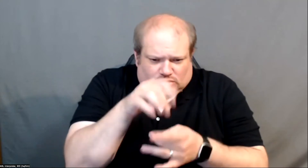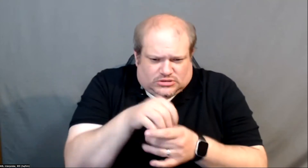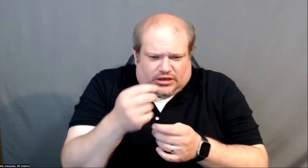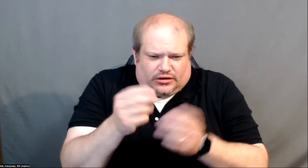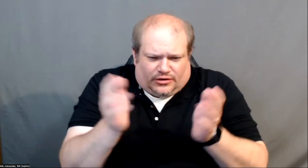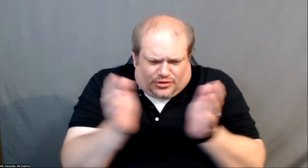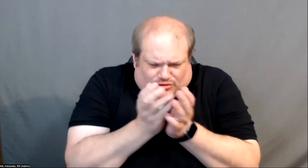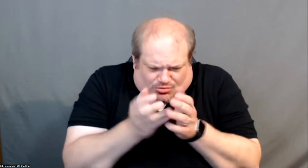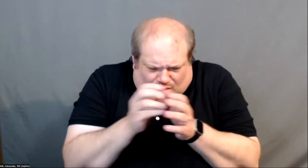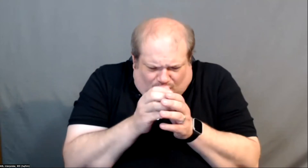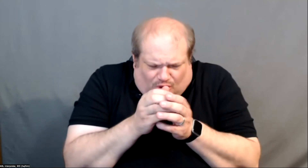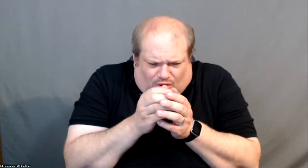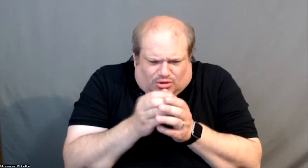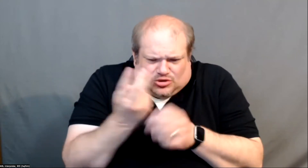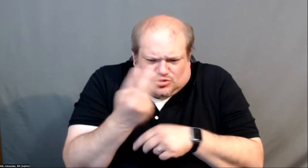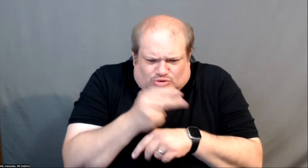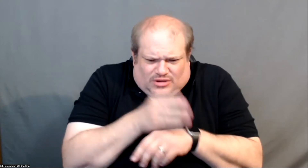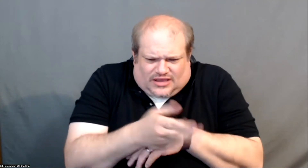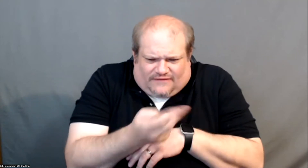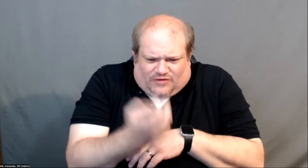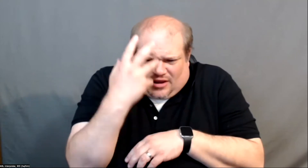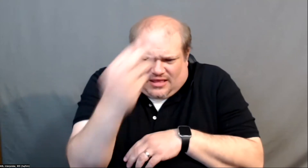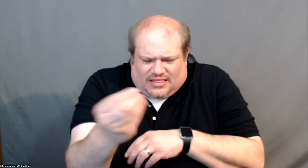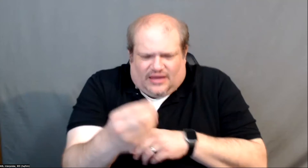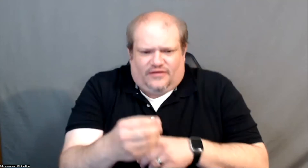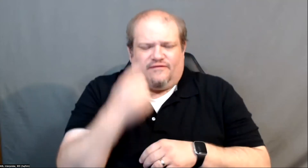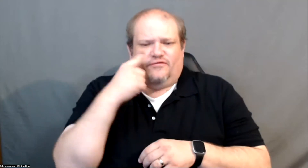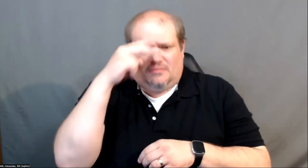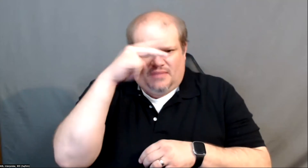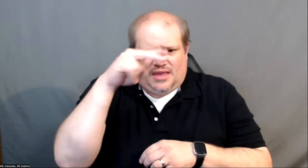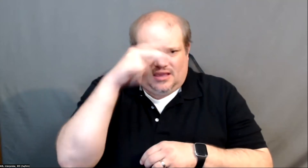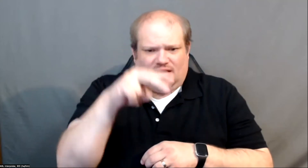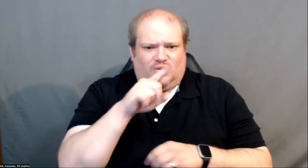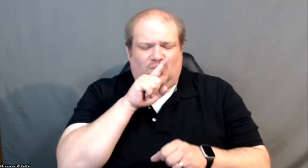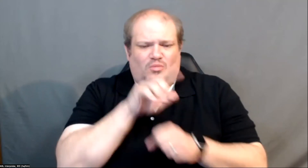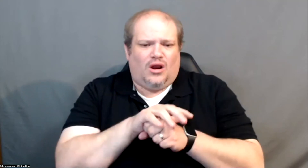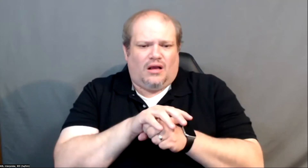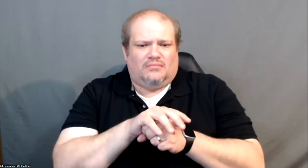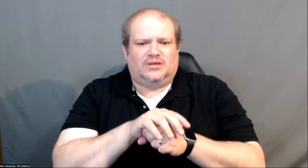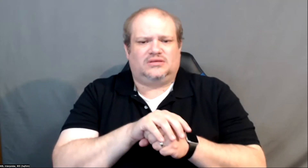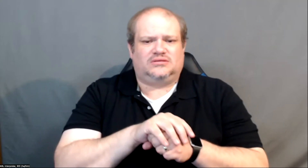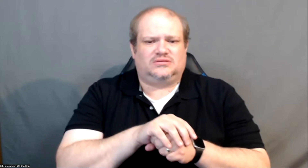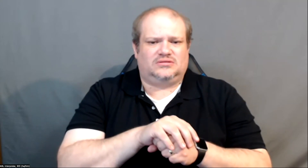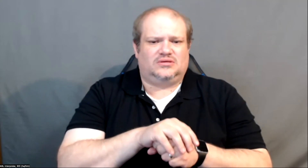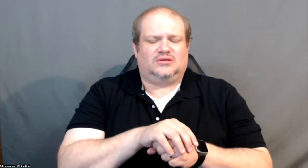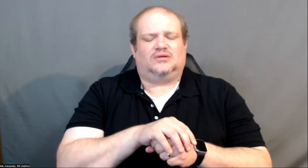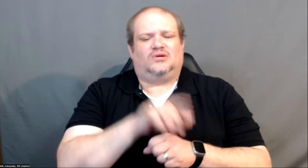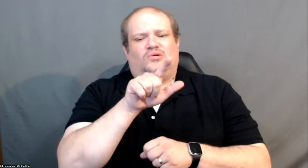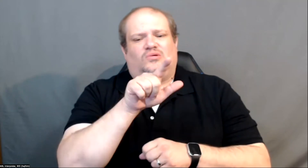two days after he left // for méxico he promised // a quarter a day // for kid-me to keep those